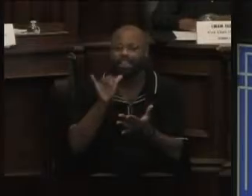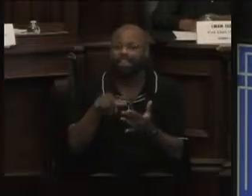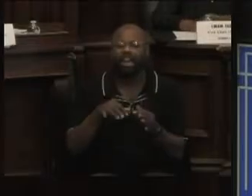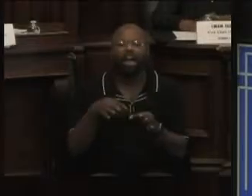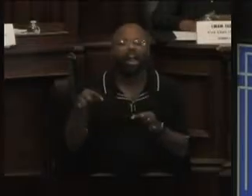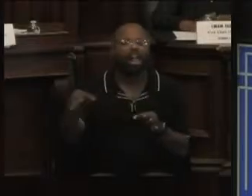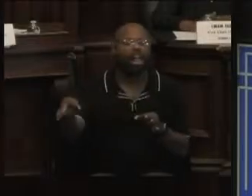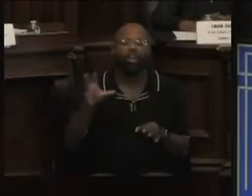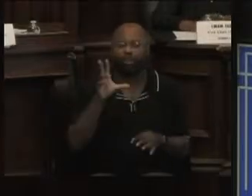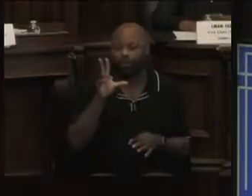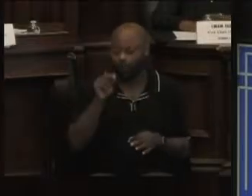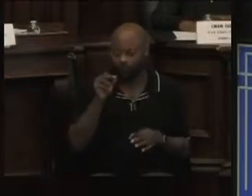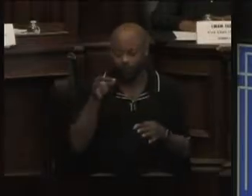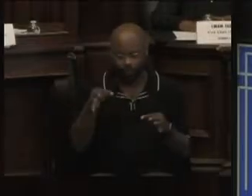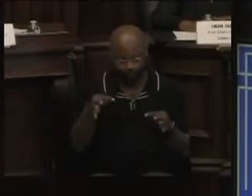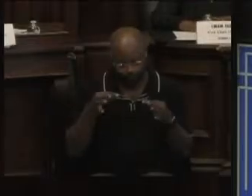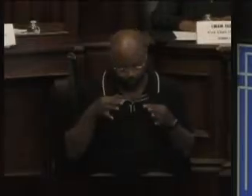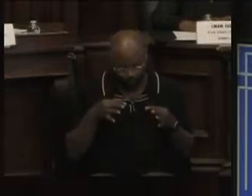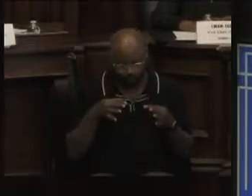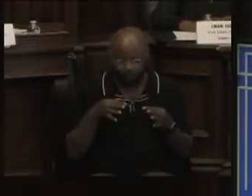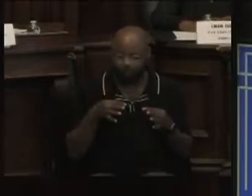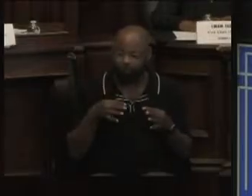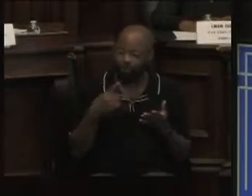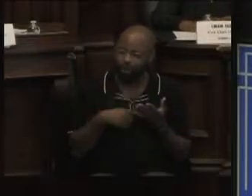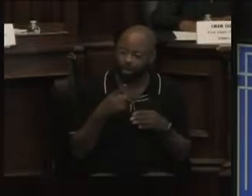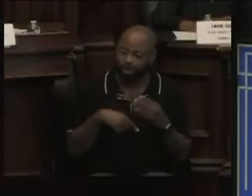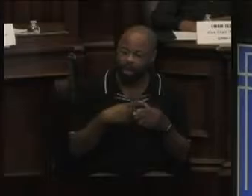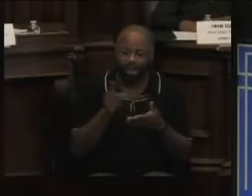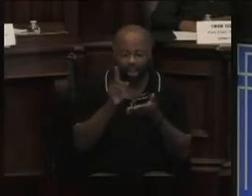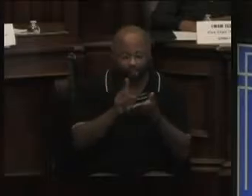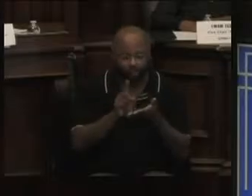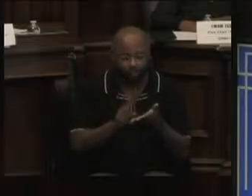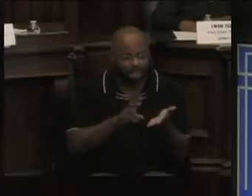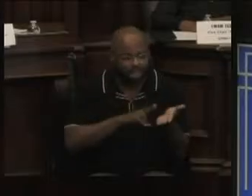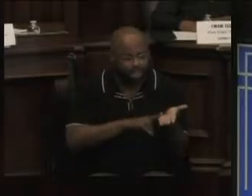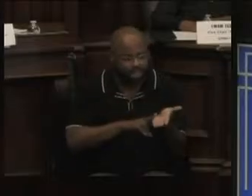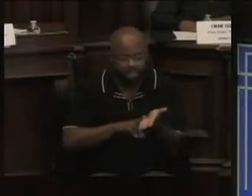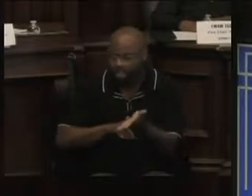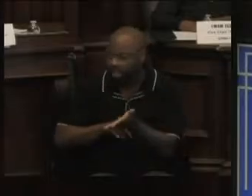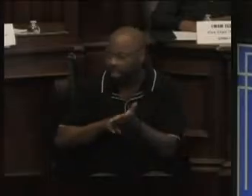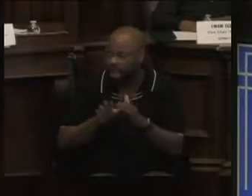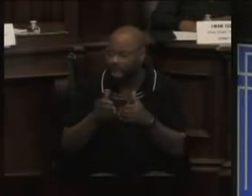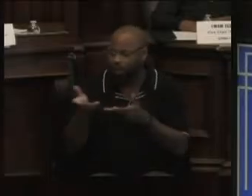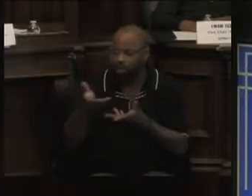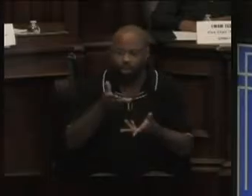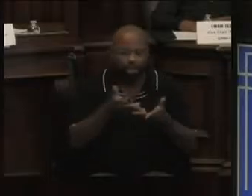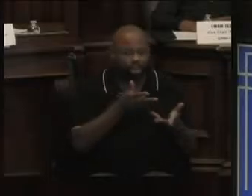the legislative outreach that doesn't sit on the back burner.